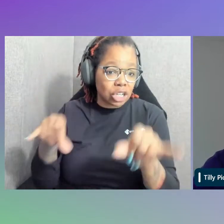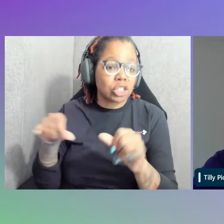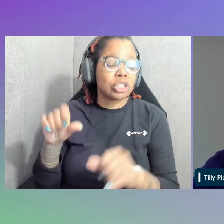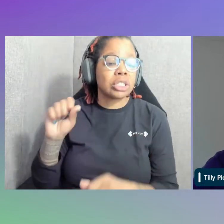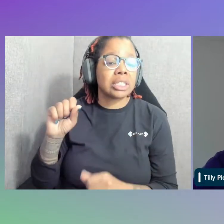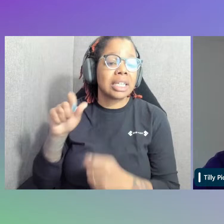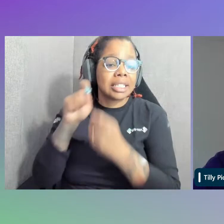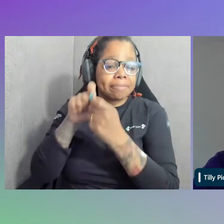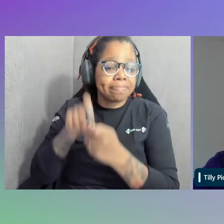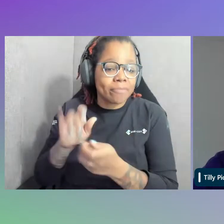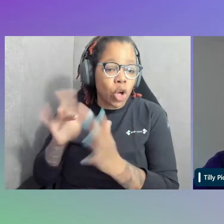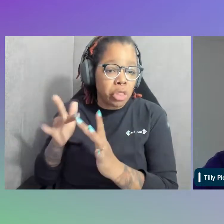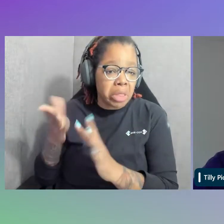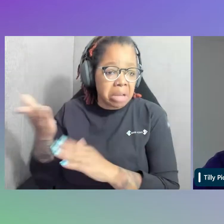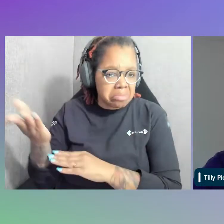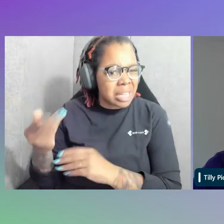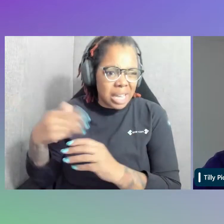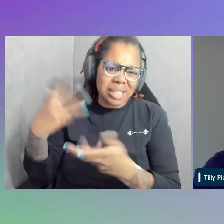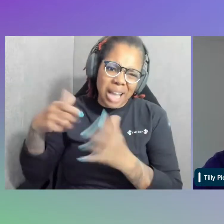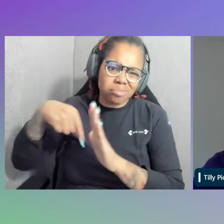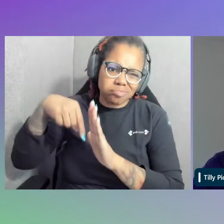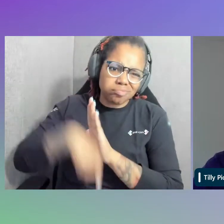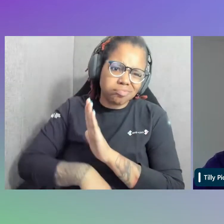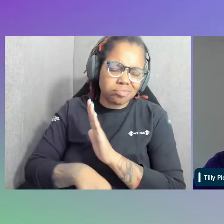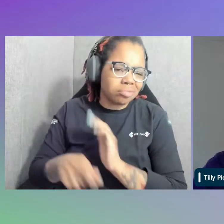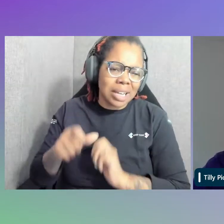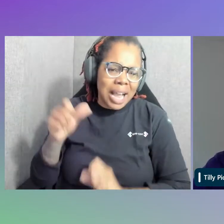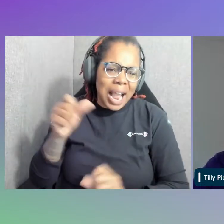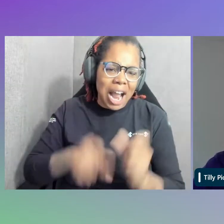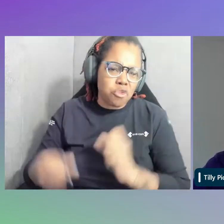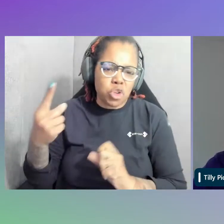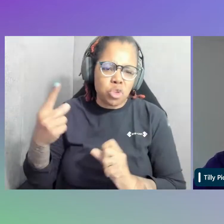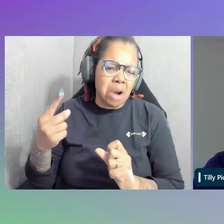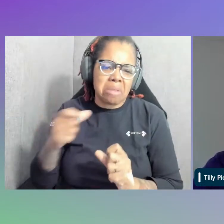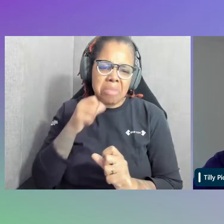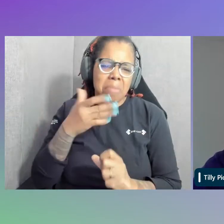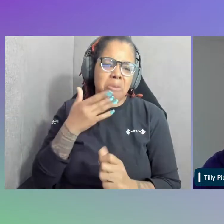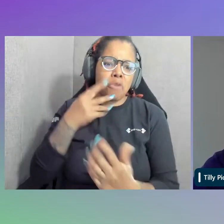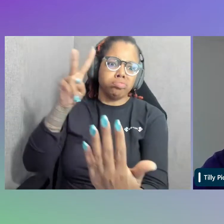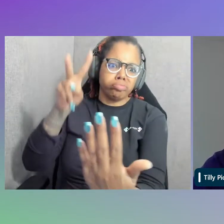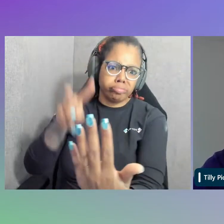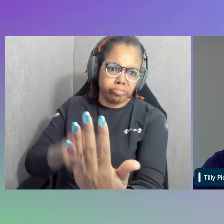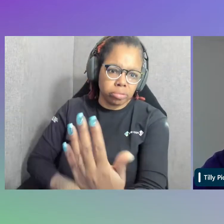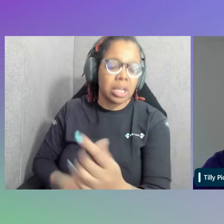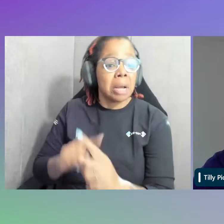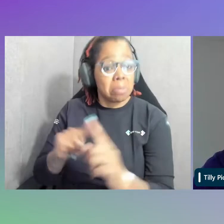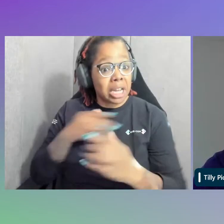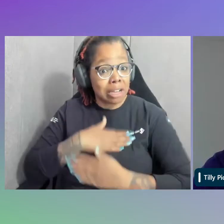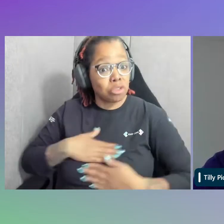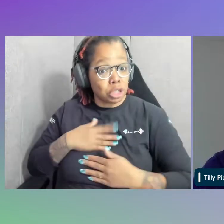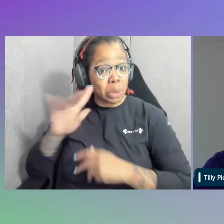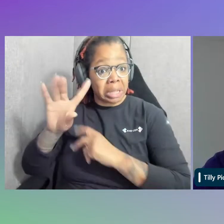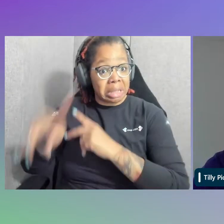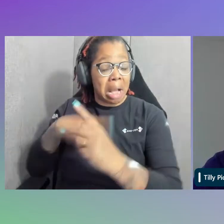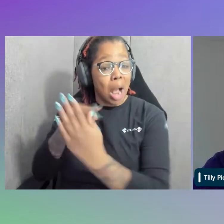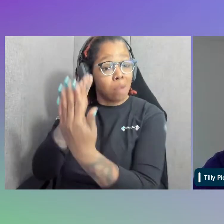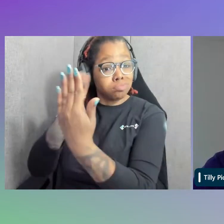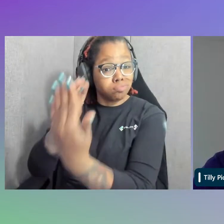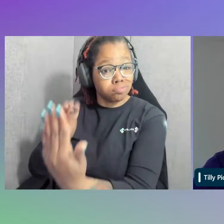online. Um, it is pretty dense. So it's not everyone's learning style, but if you really like document Asian, they've got lots